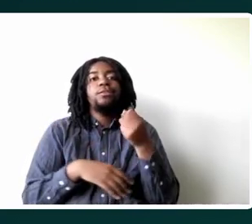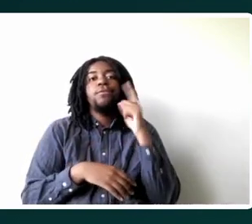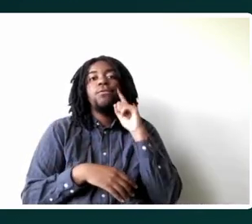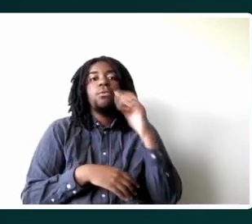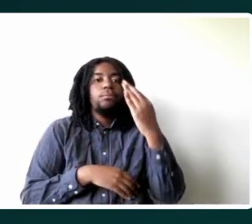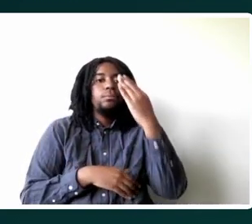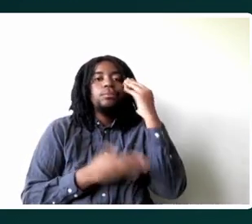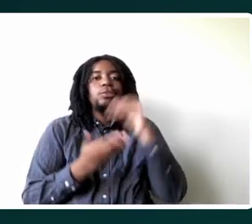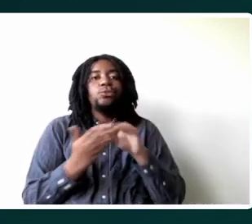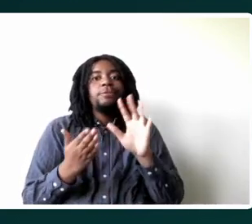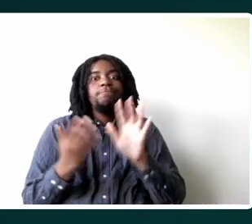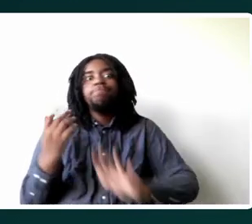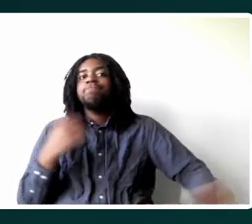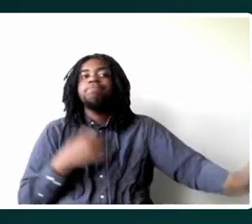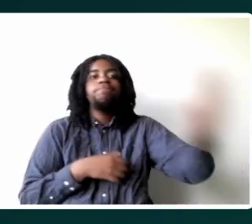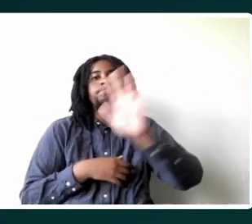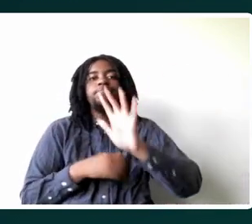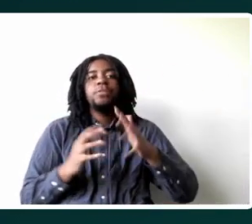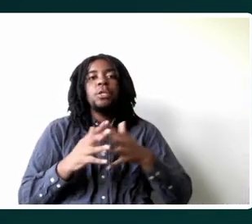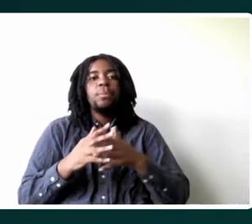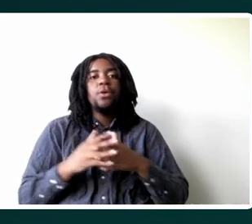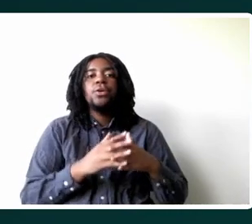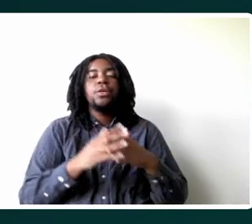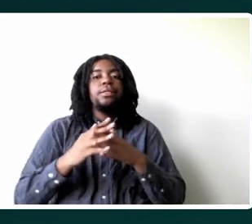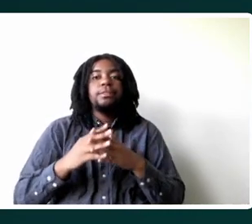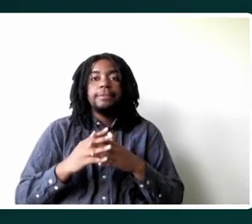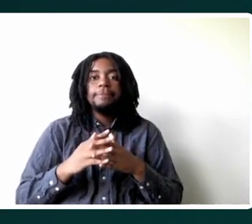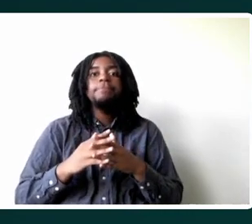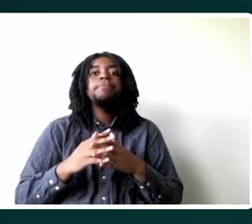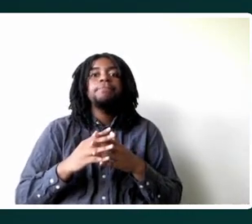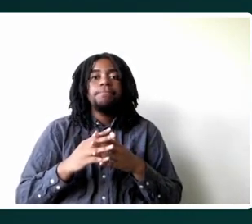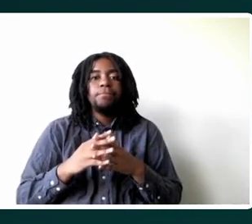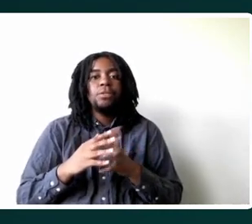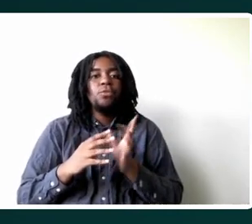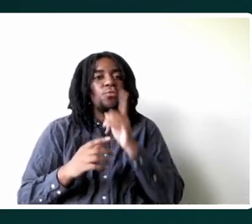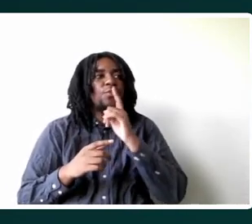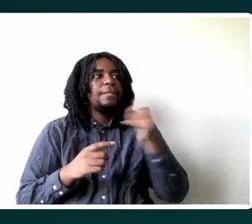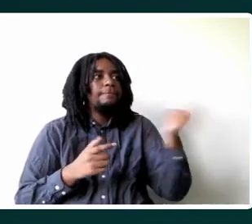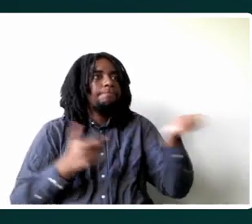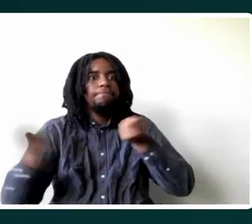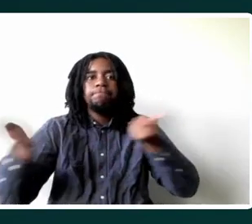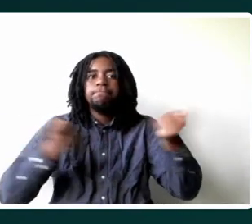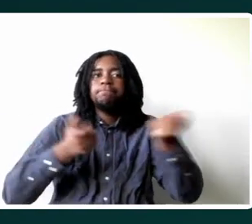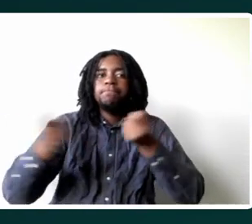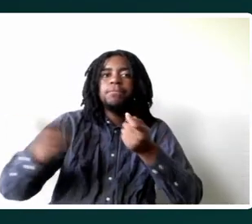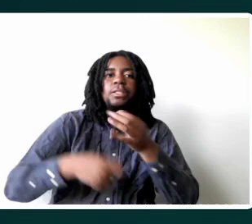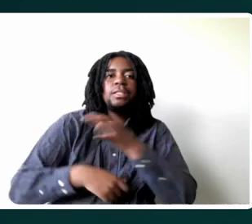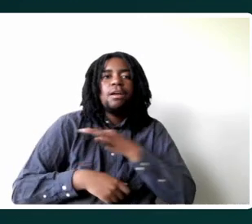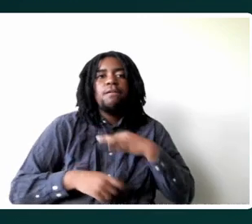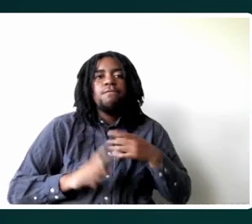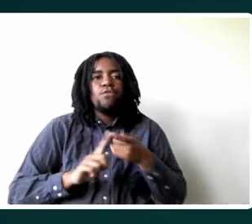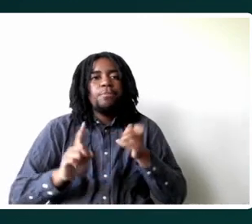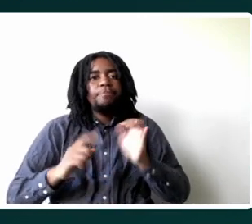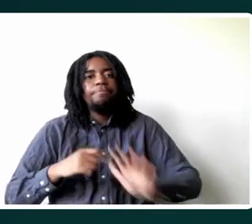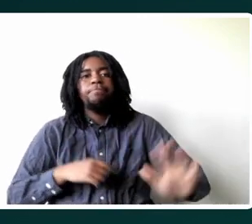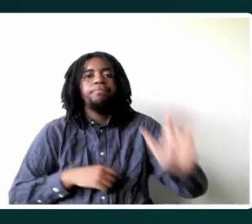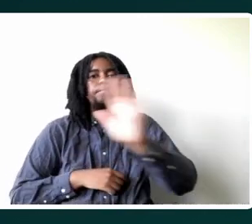nation. And because it was, it drew faculty from across the nation and in turn, produced